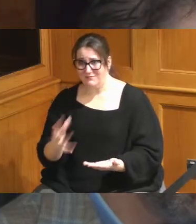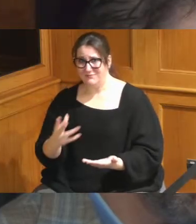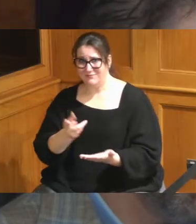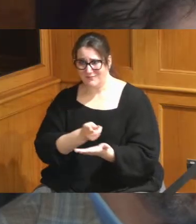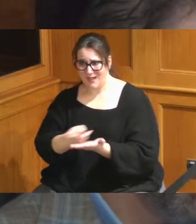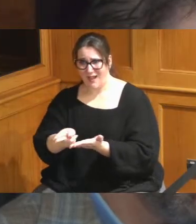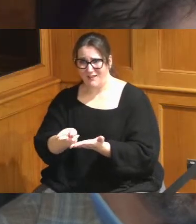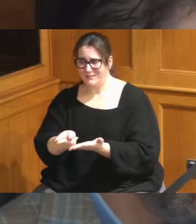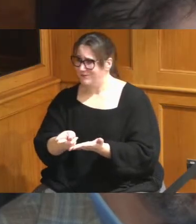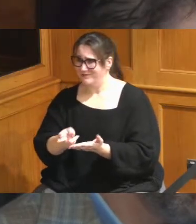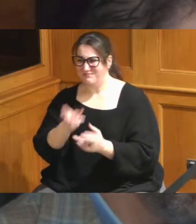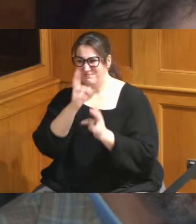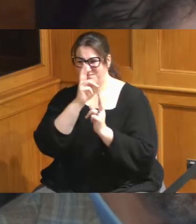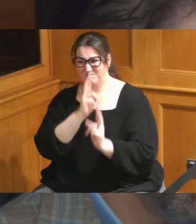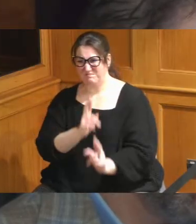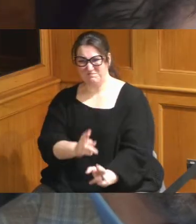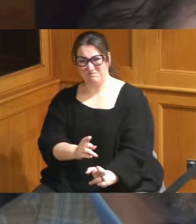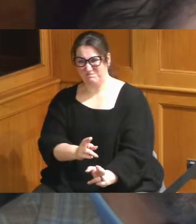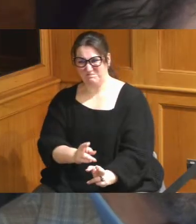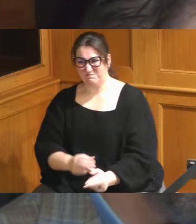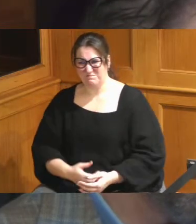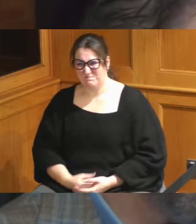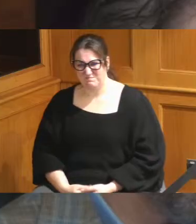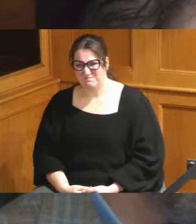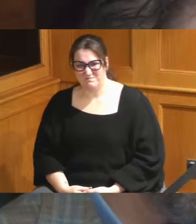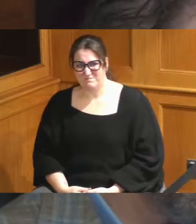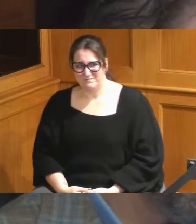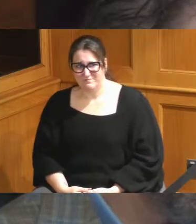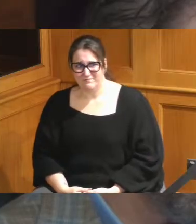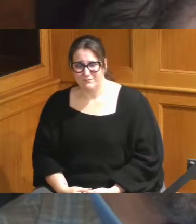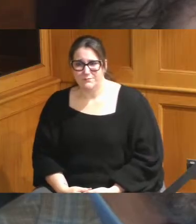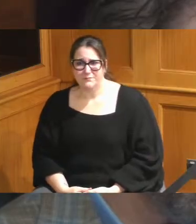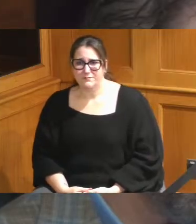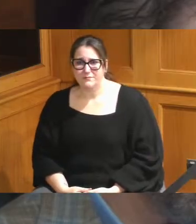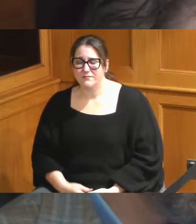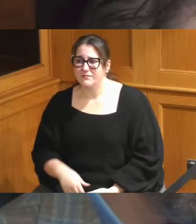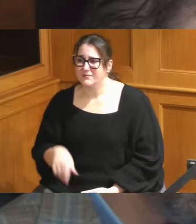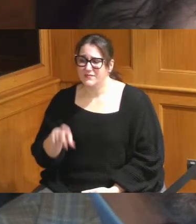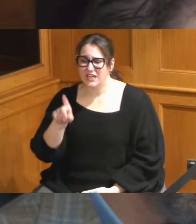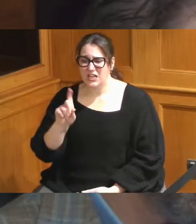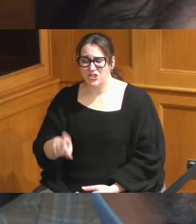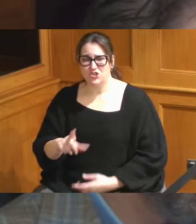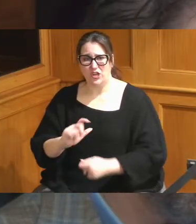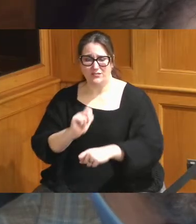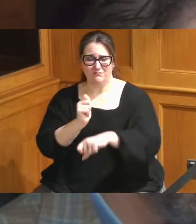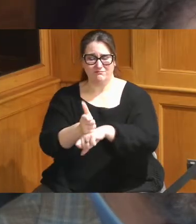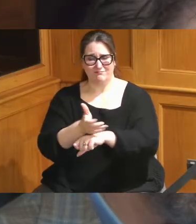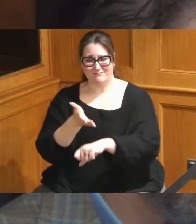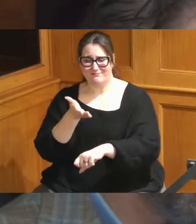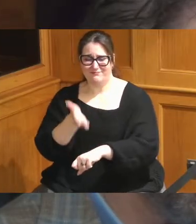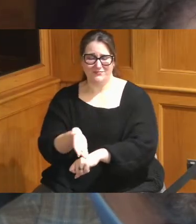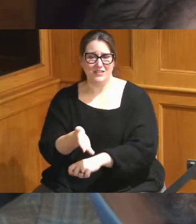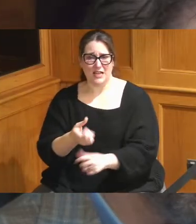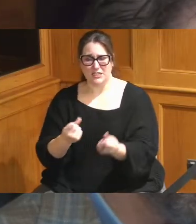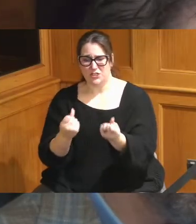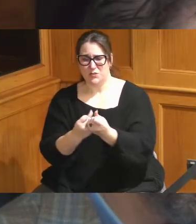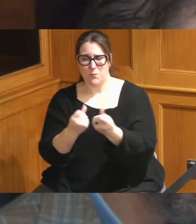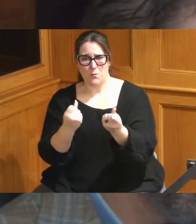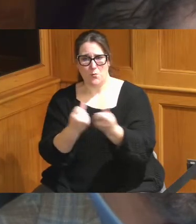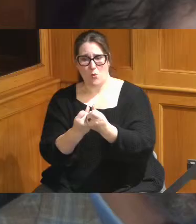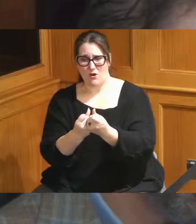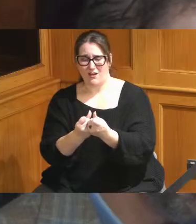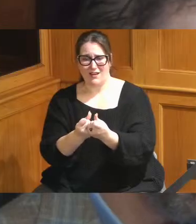I find it disrespectful. It should be able to exist, be supported with its authenticity